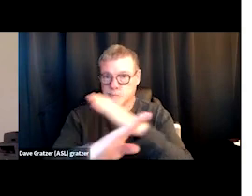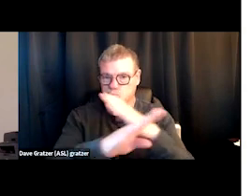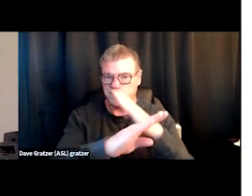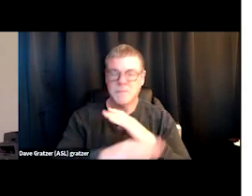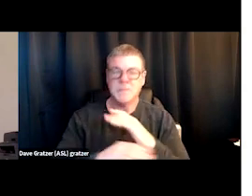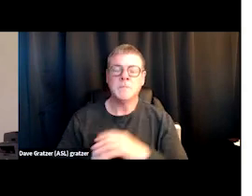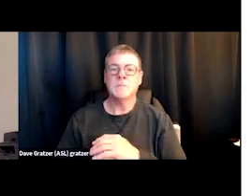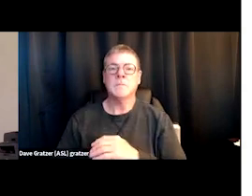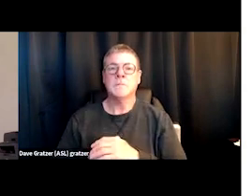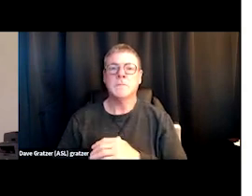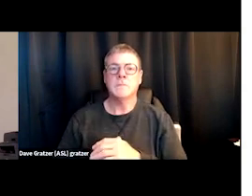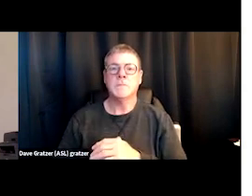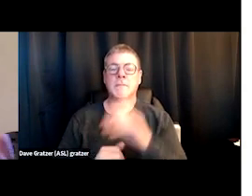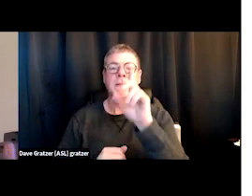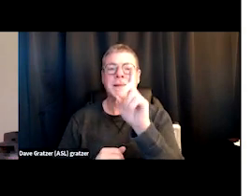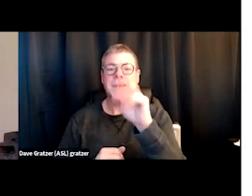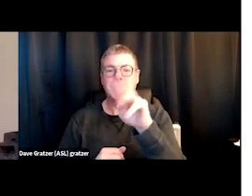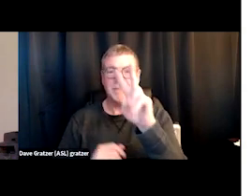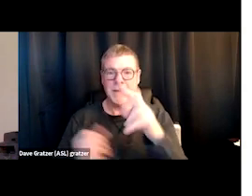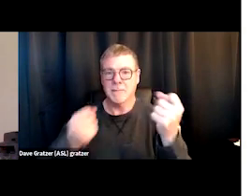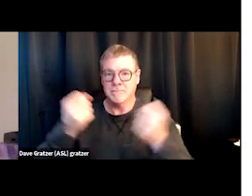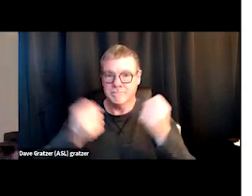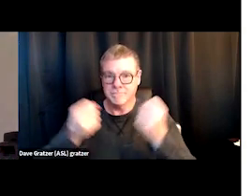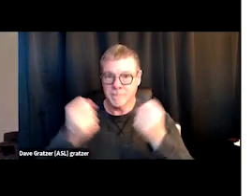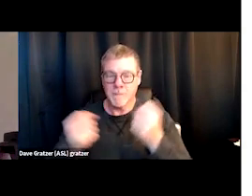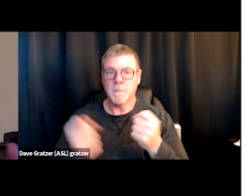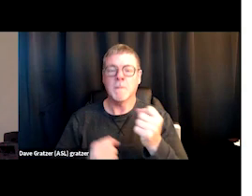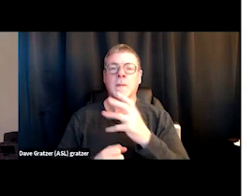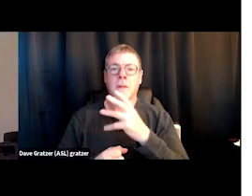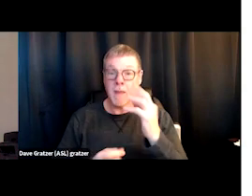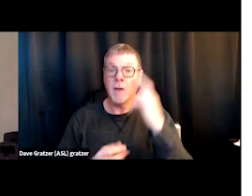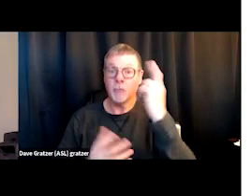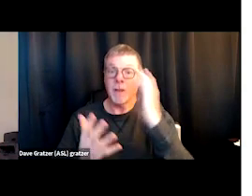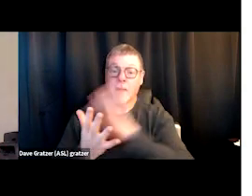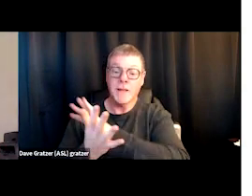the Motor Vehicle Department, and realizing that a lot of these organizations